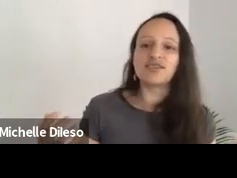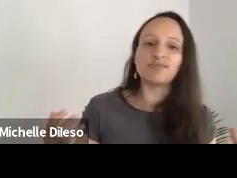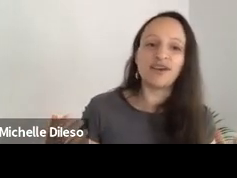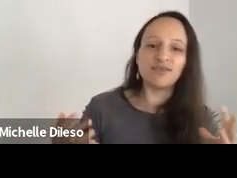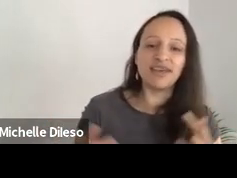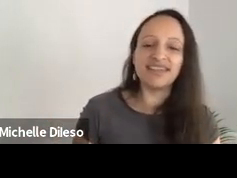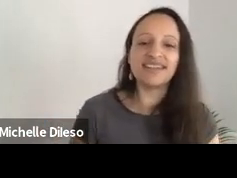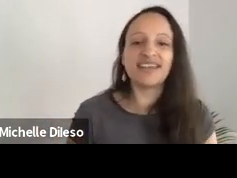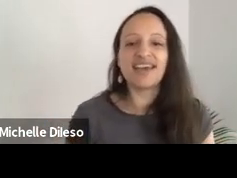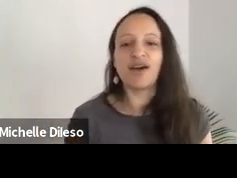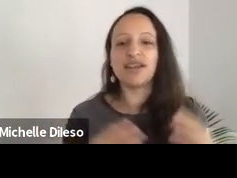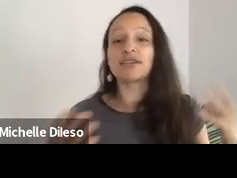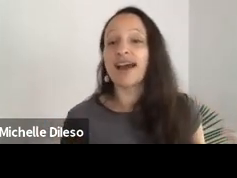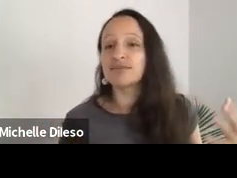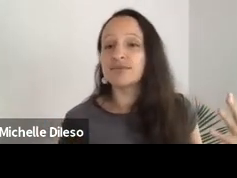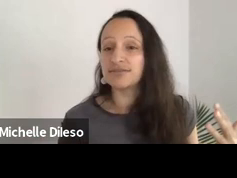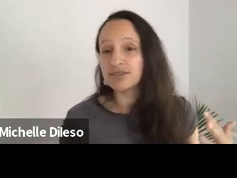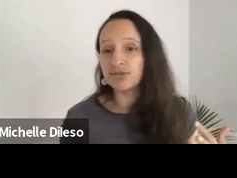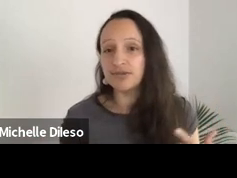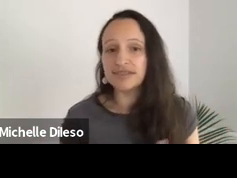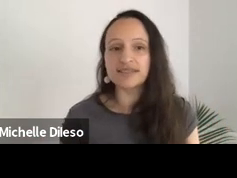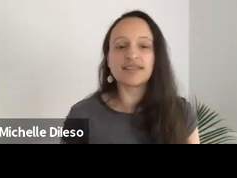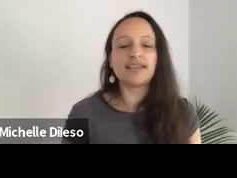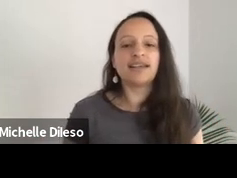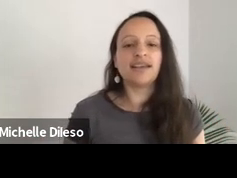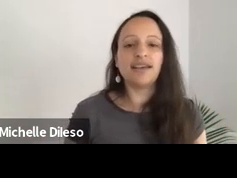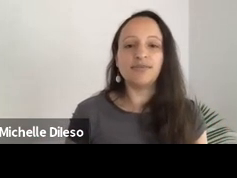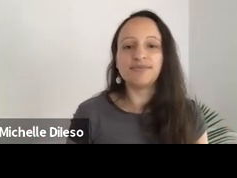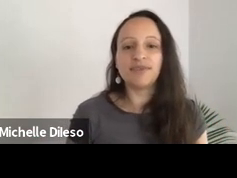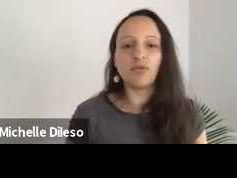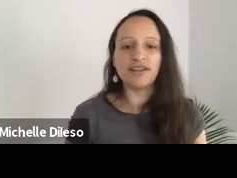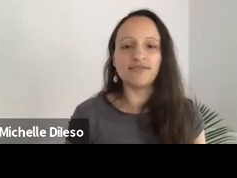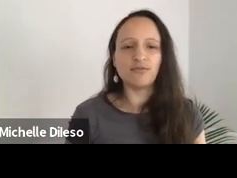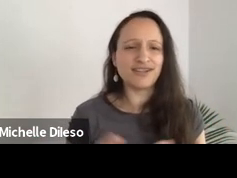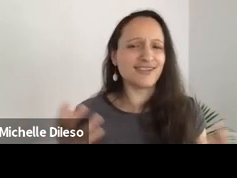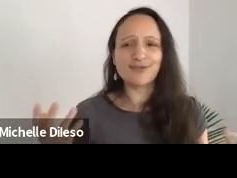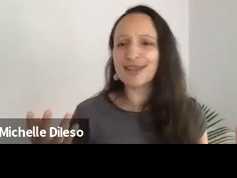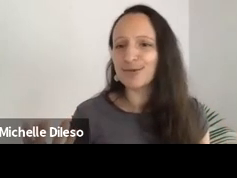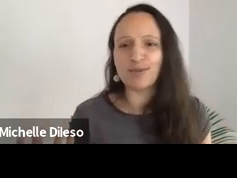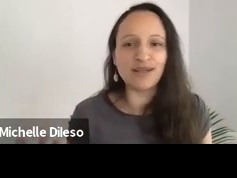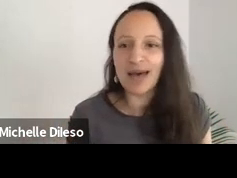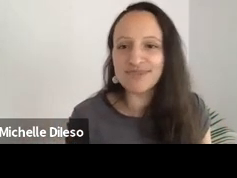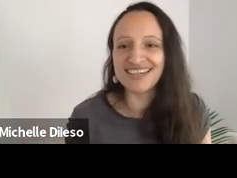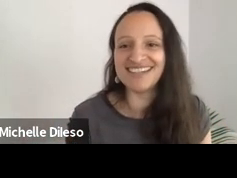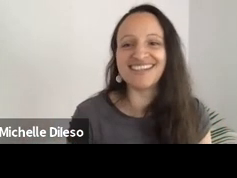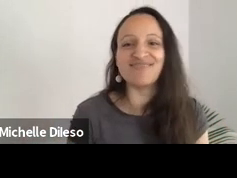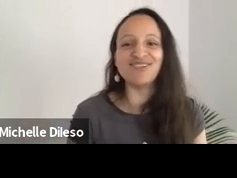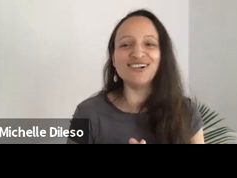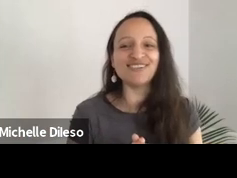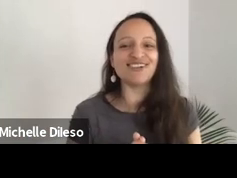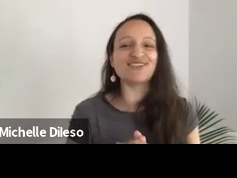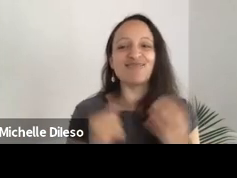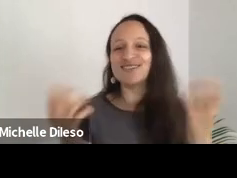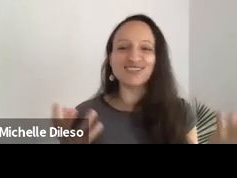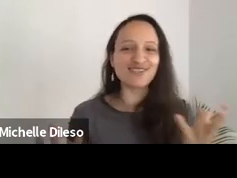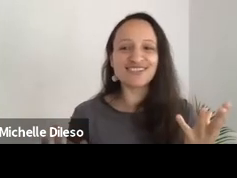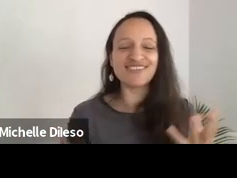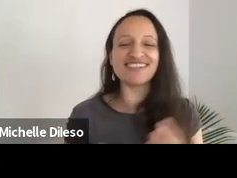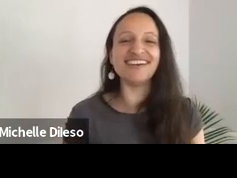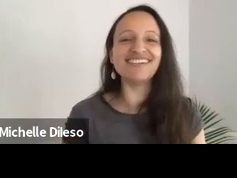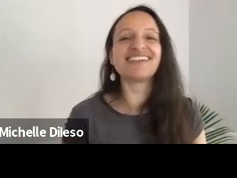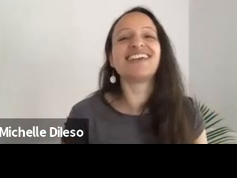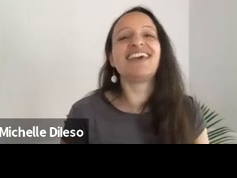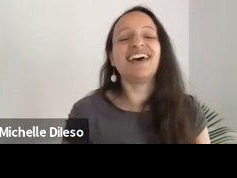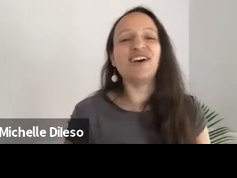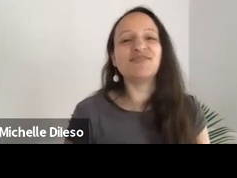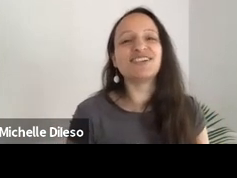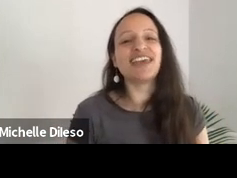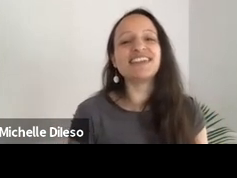What they notice about the mud, how it interacts with different tools, what it what it sounds like when it plops into that pool if you're dropping fistfuls of it down.